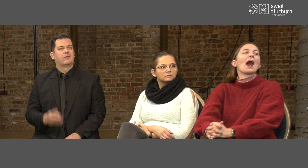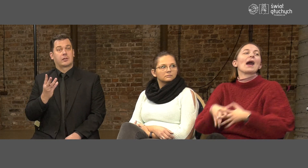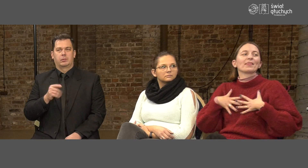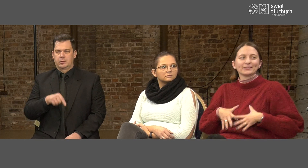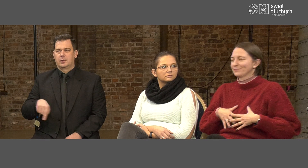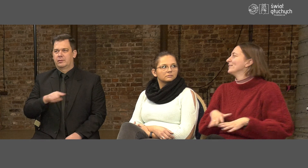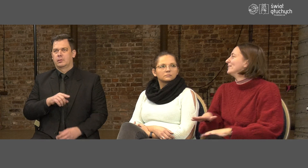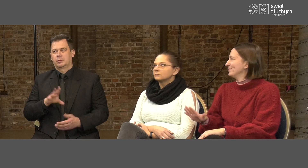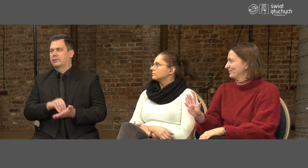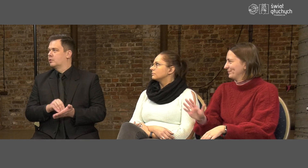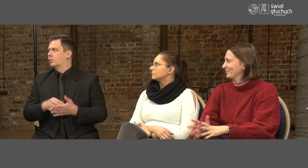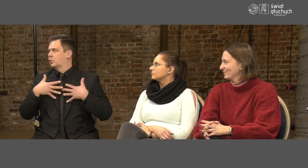This word will definitely come up again.